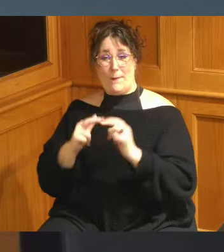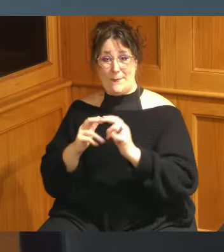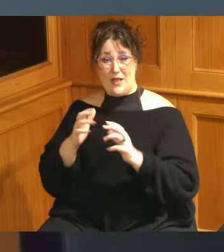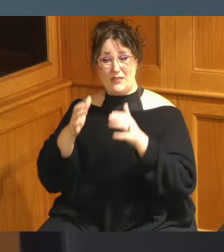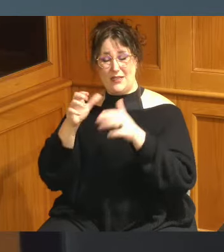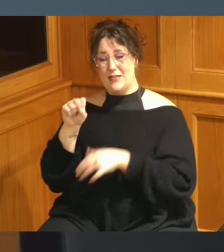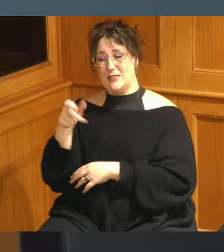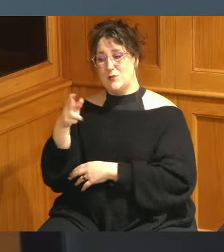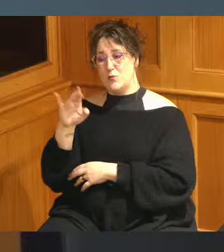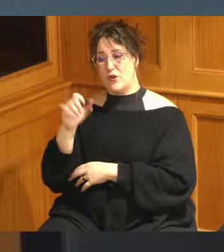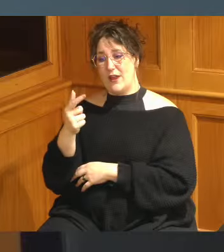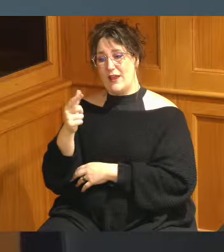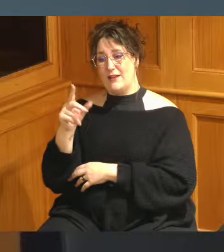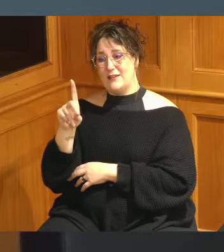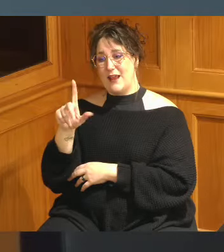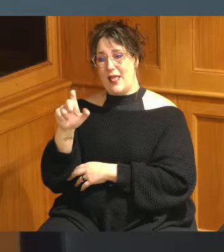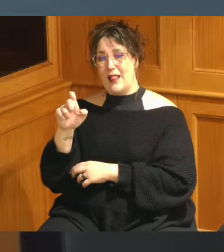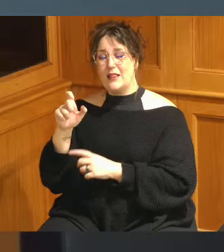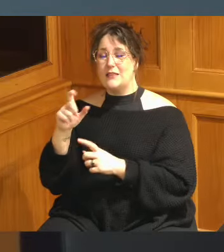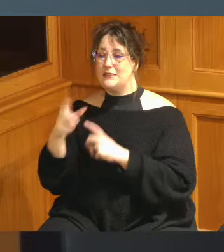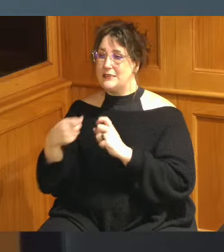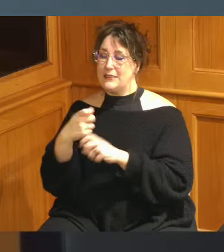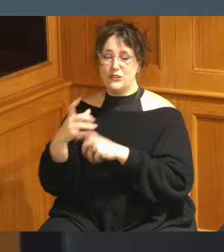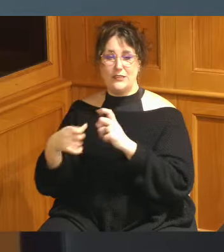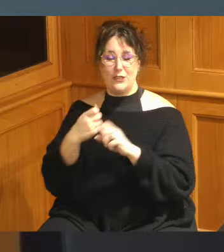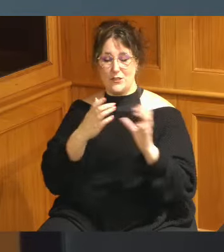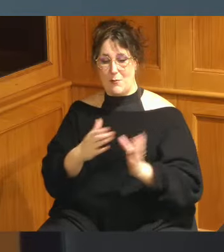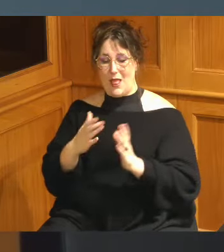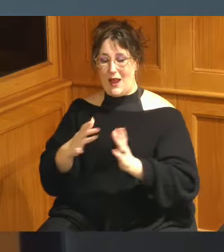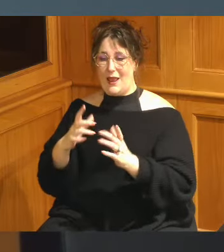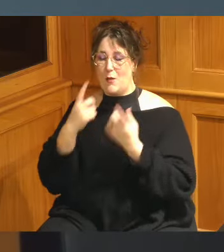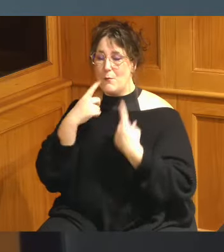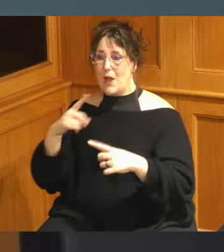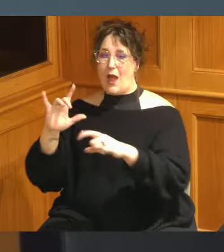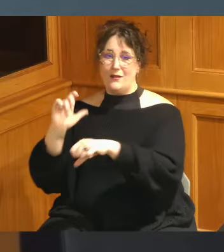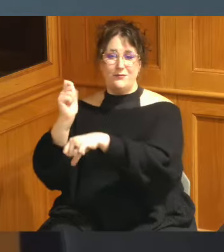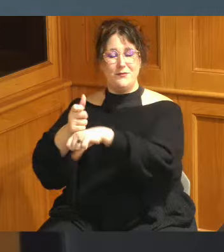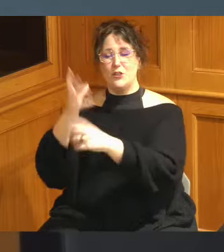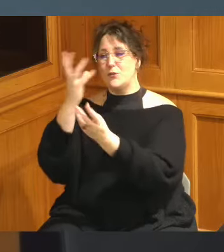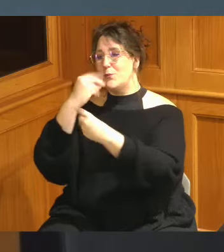Springdale. It's been years and years in the plan and it's absolutely beautiful. It was all over the